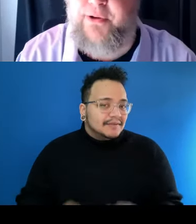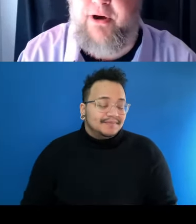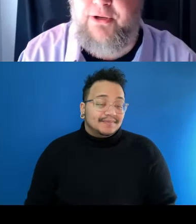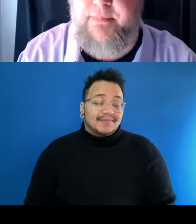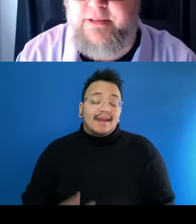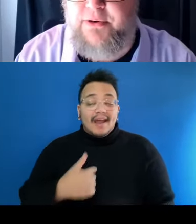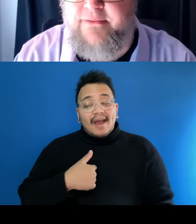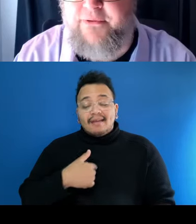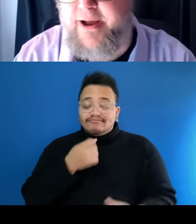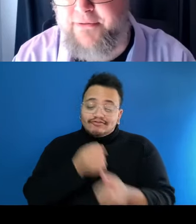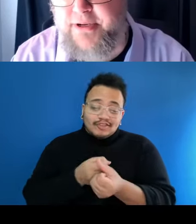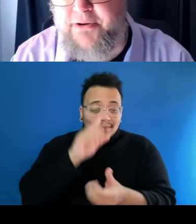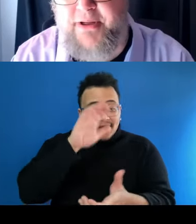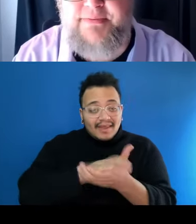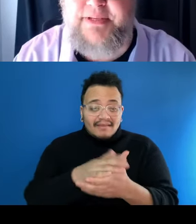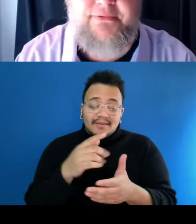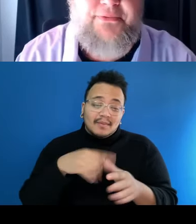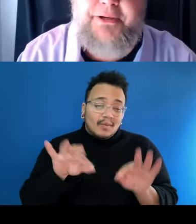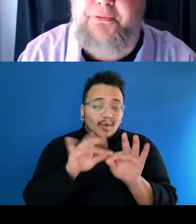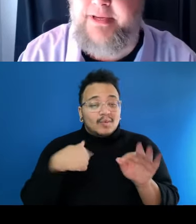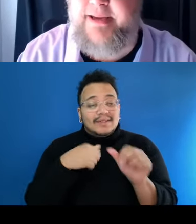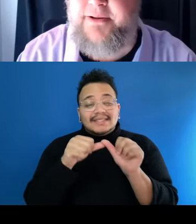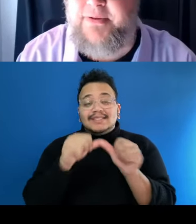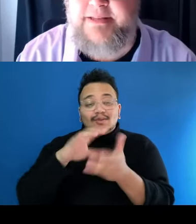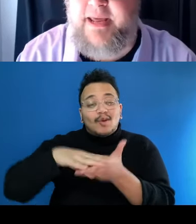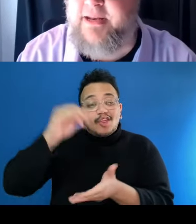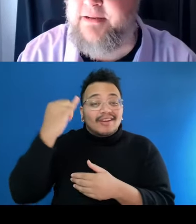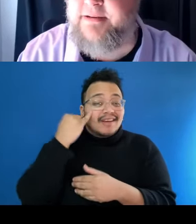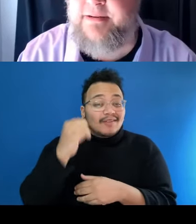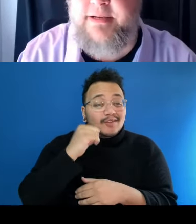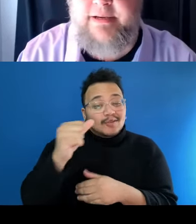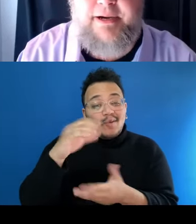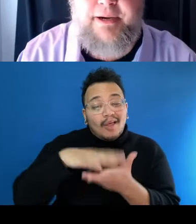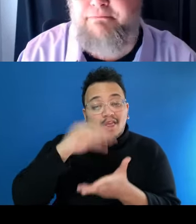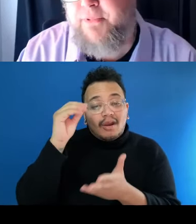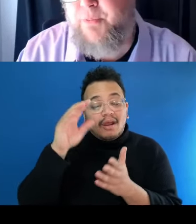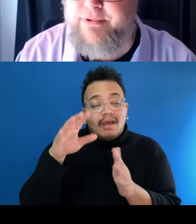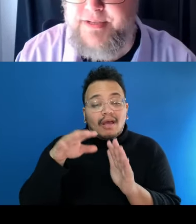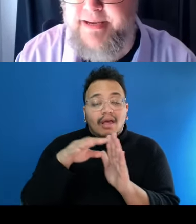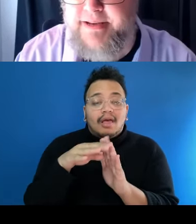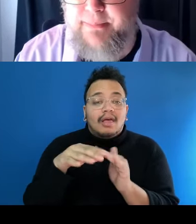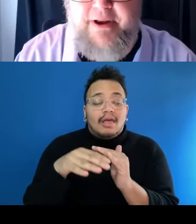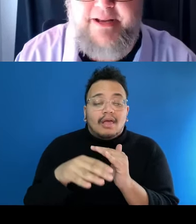that we all keep on learning forever in our lives. And if we don't, we kind of get stagnant and well, we just need to keep learning.